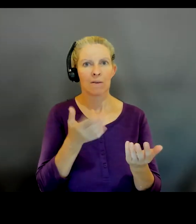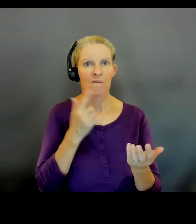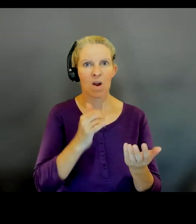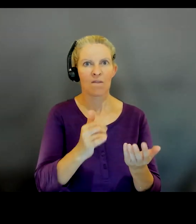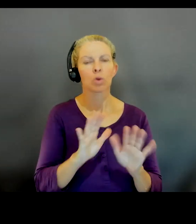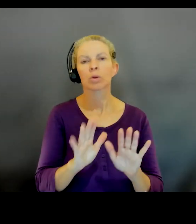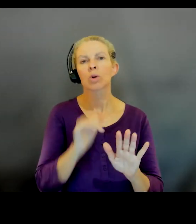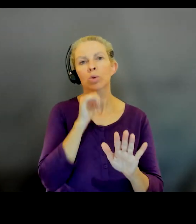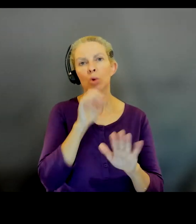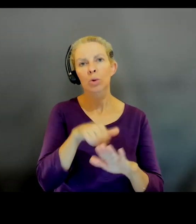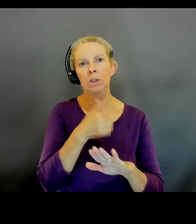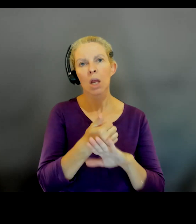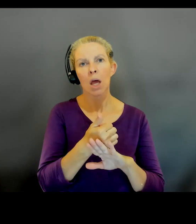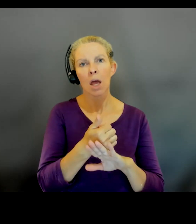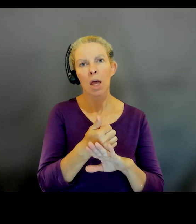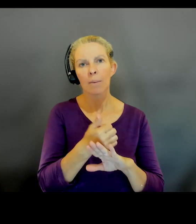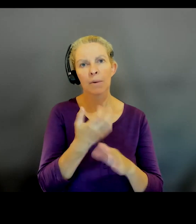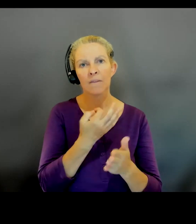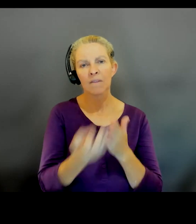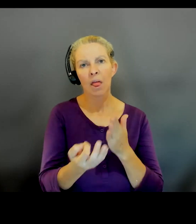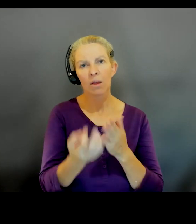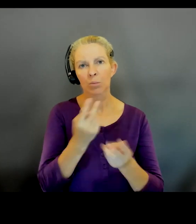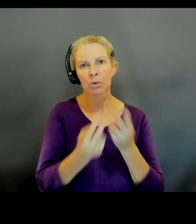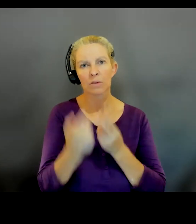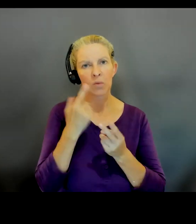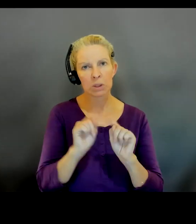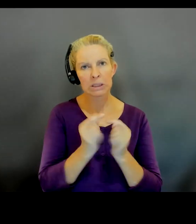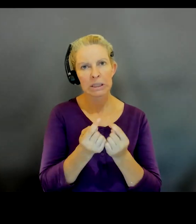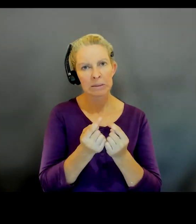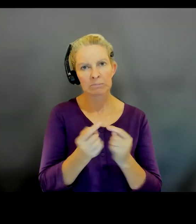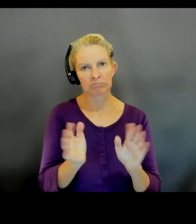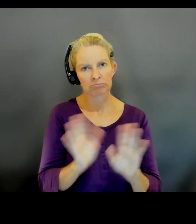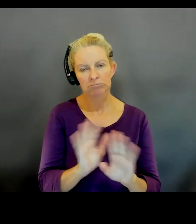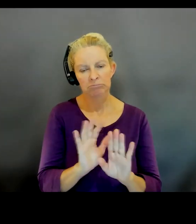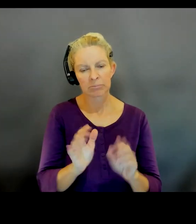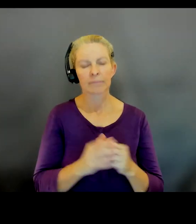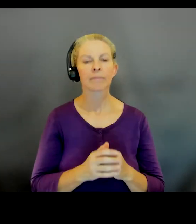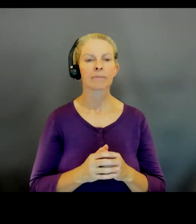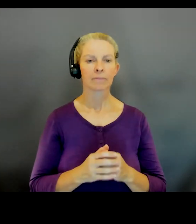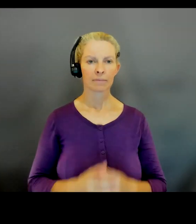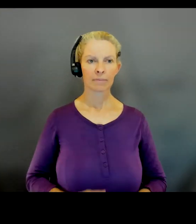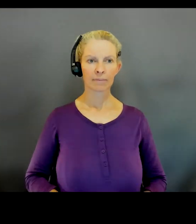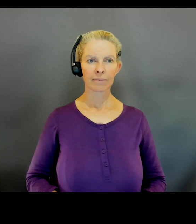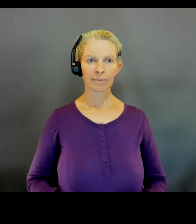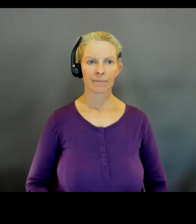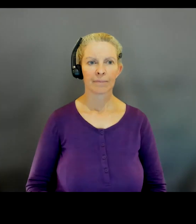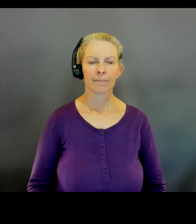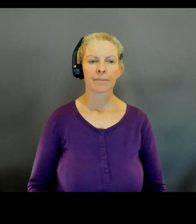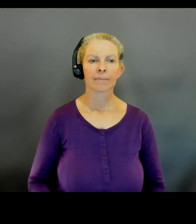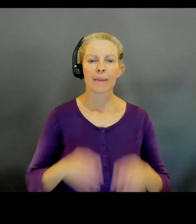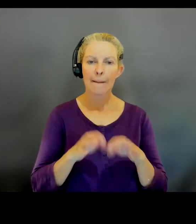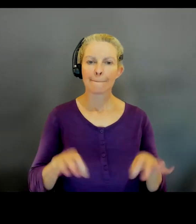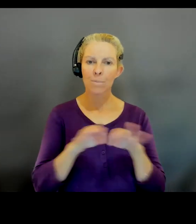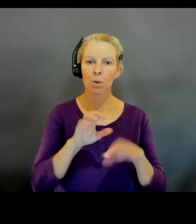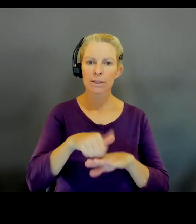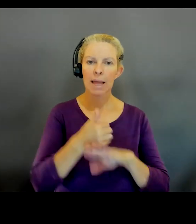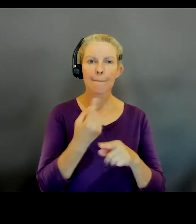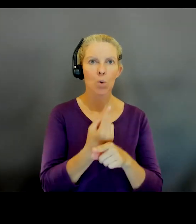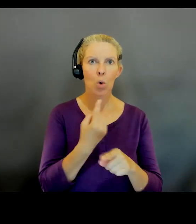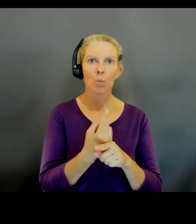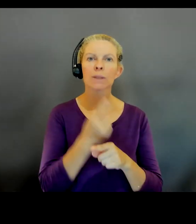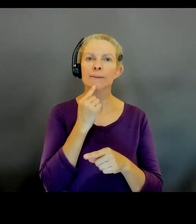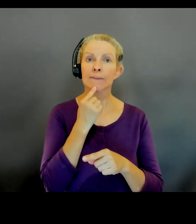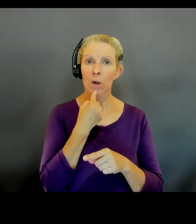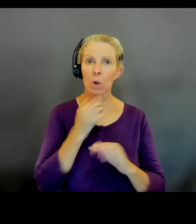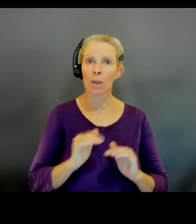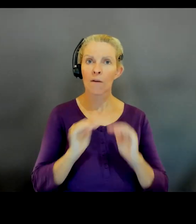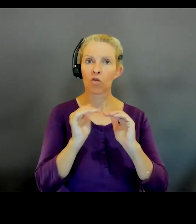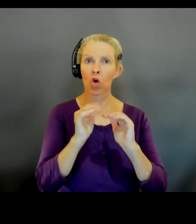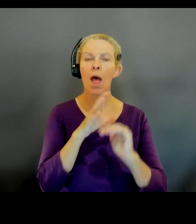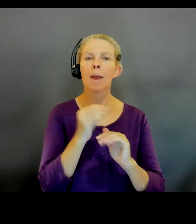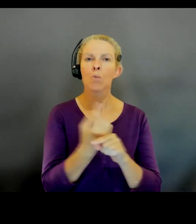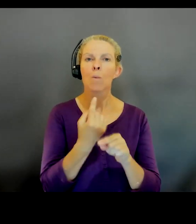failure. Make sure that you are setting things at the right severity and priority, and you are